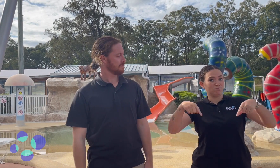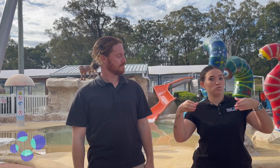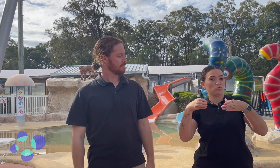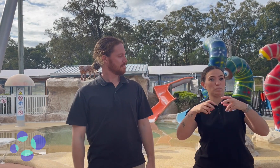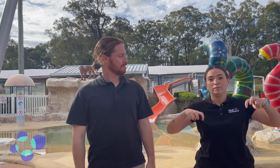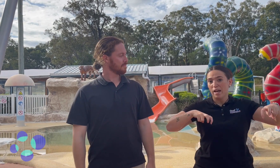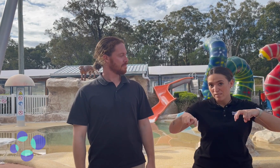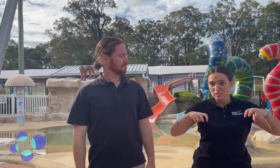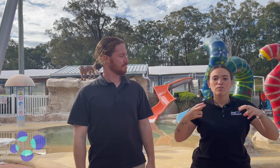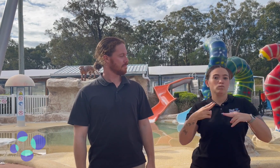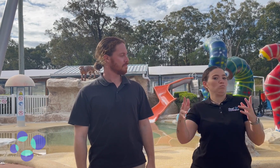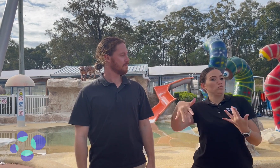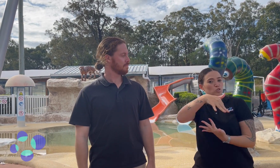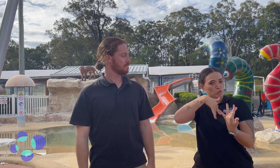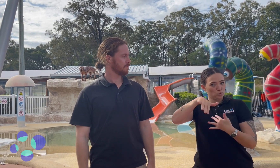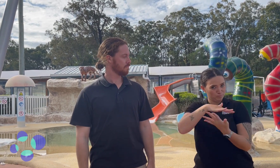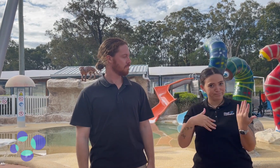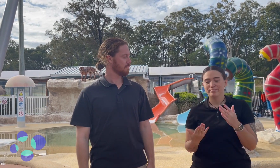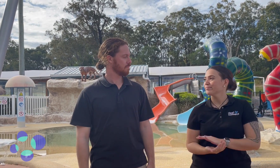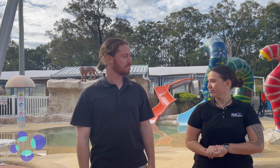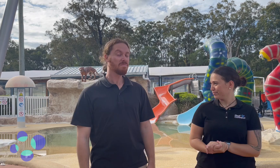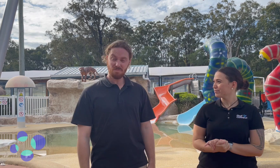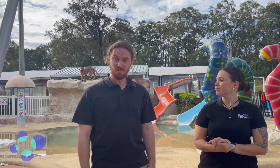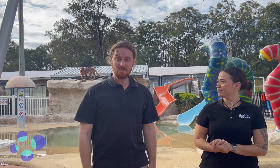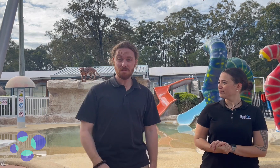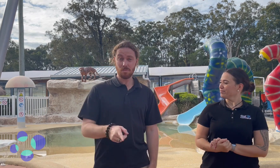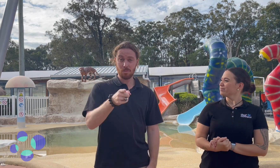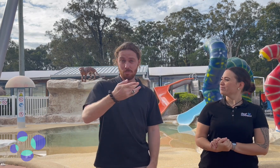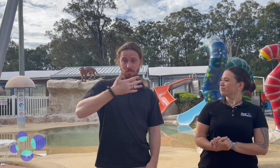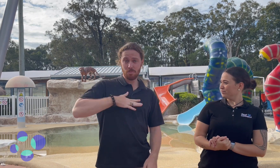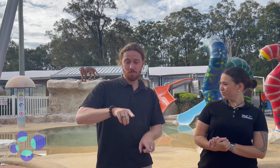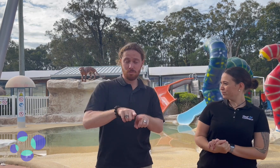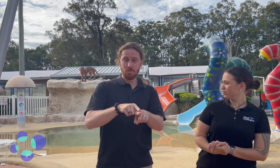We're here supporting clients, attend a group activity and socialize.